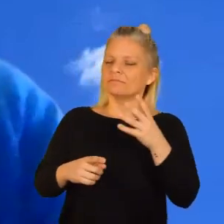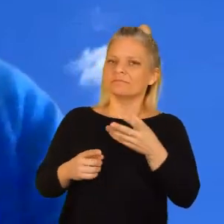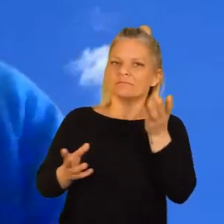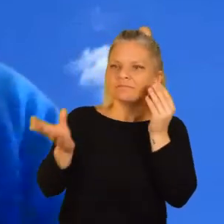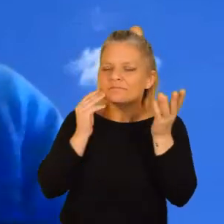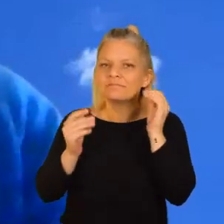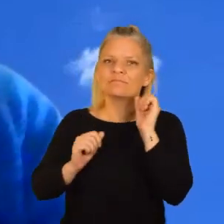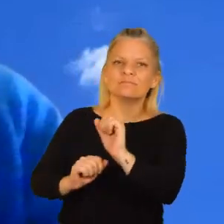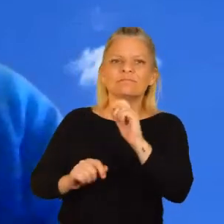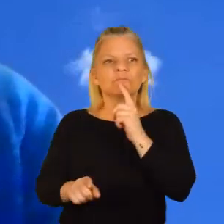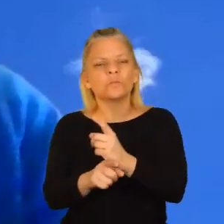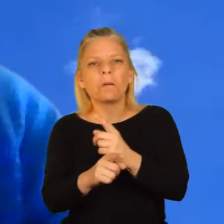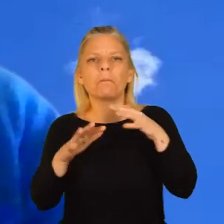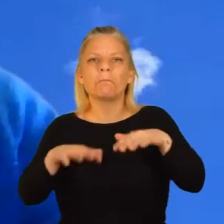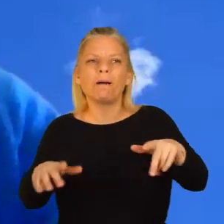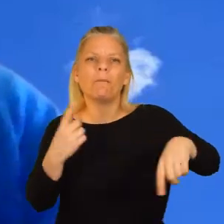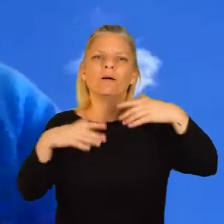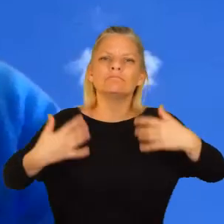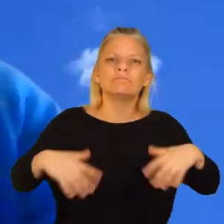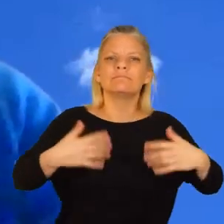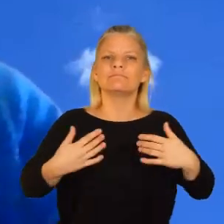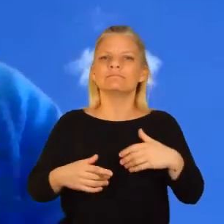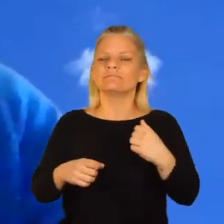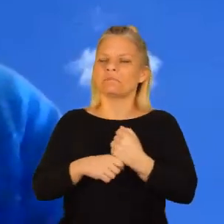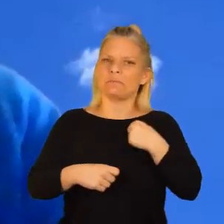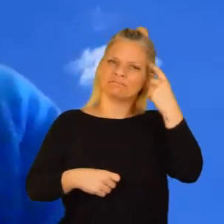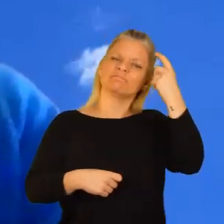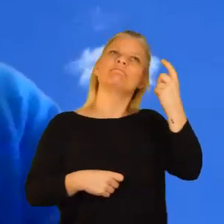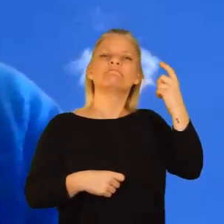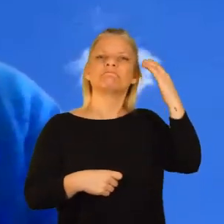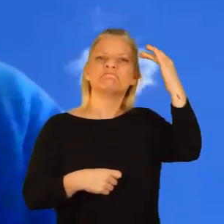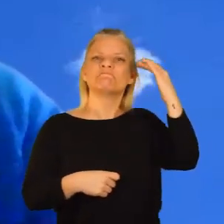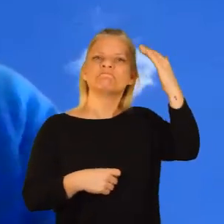me to, but I heard you talk about people being awesome and it really made me think about how I